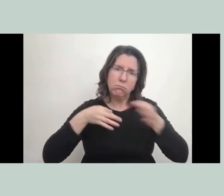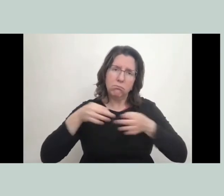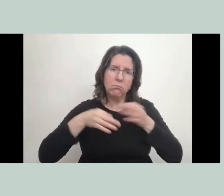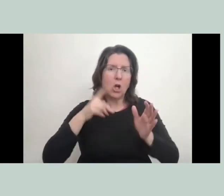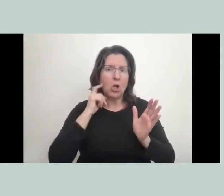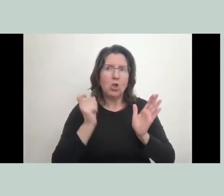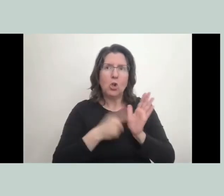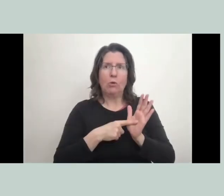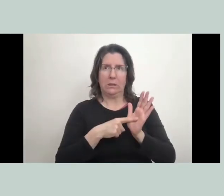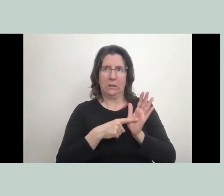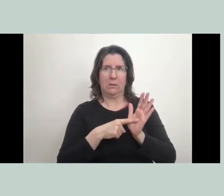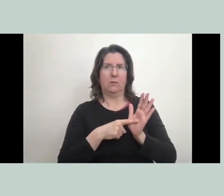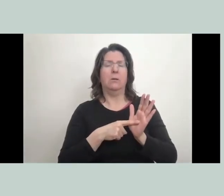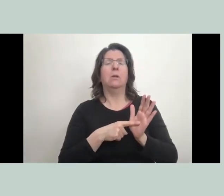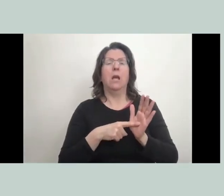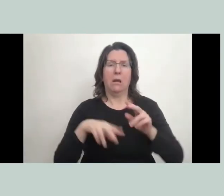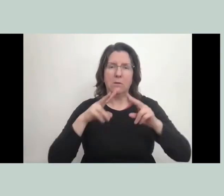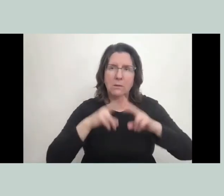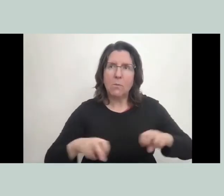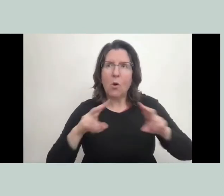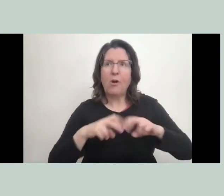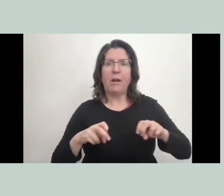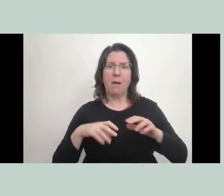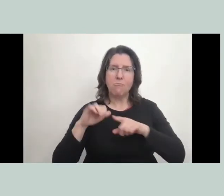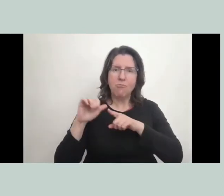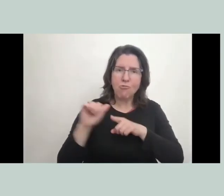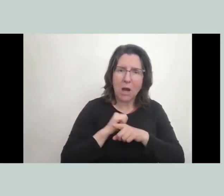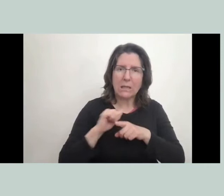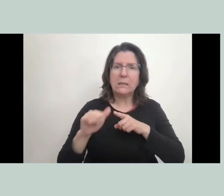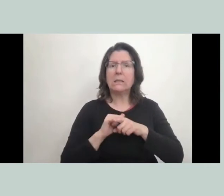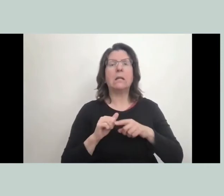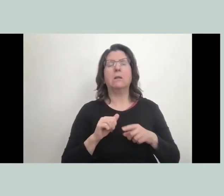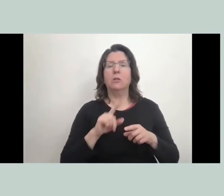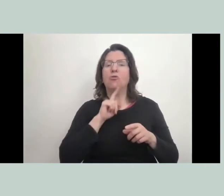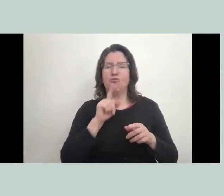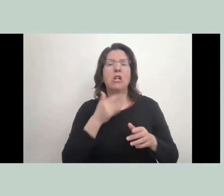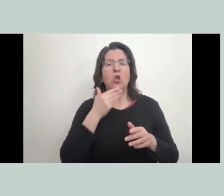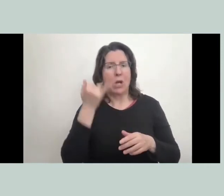It takes a deeper dive into noticing strategies. It has many great exercises.